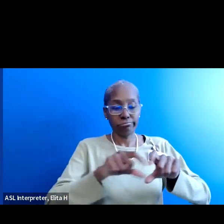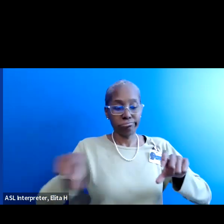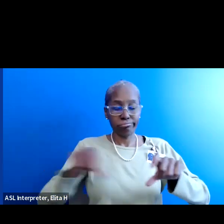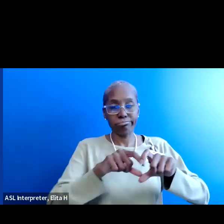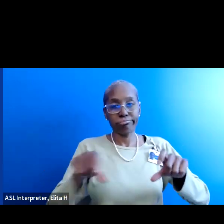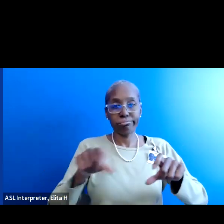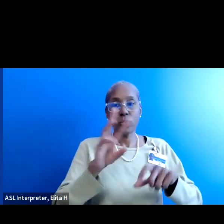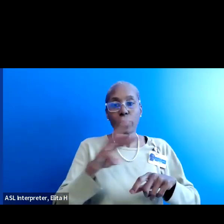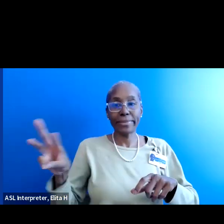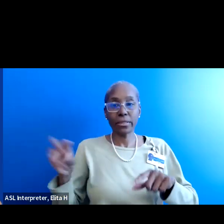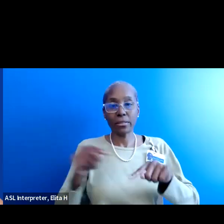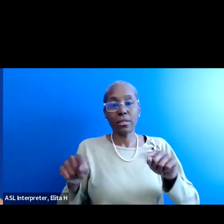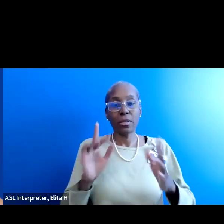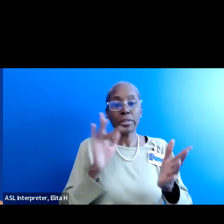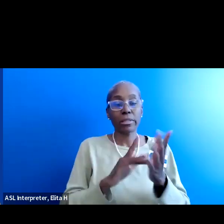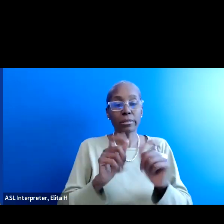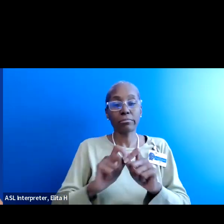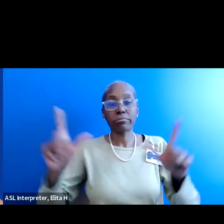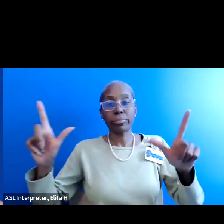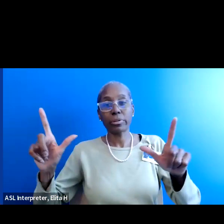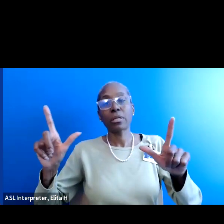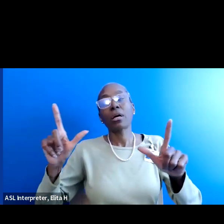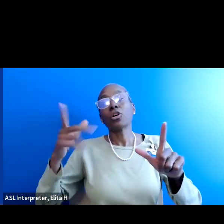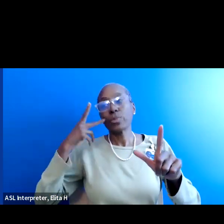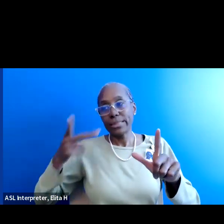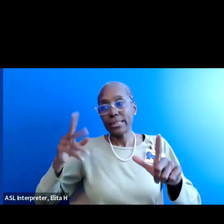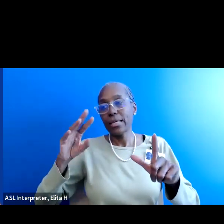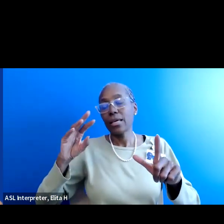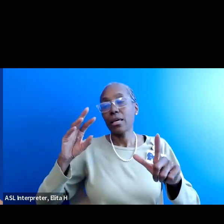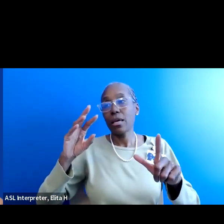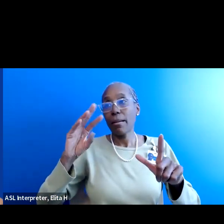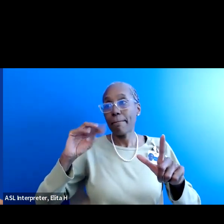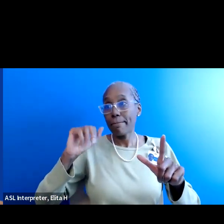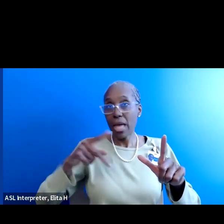It'll take you to the map that's on our website and you'll be able to be in touch with your program.